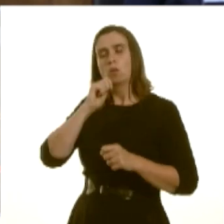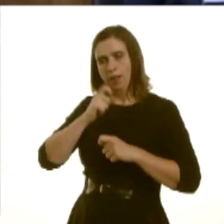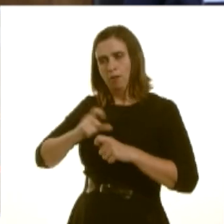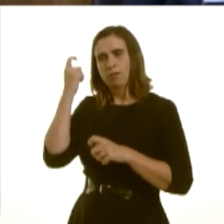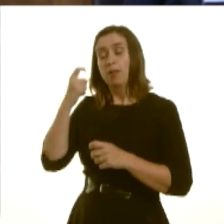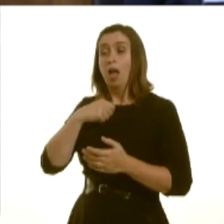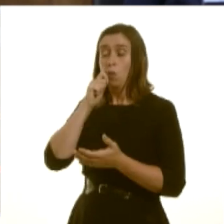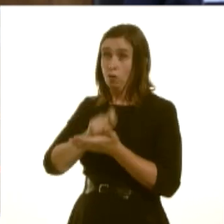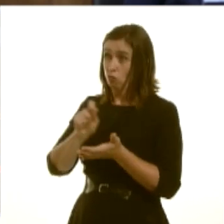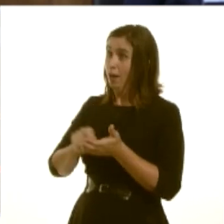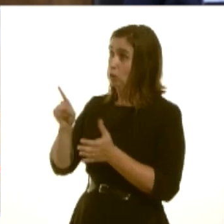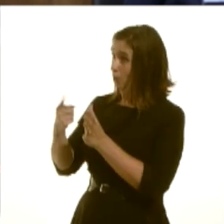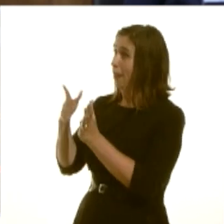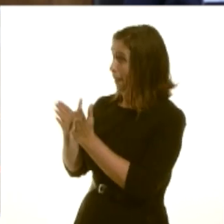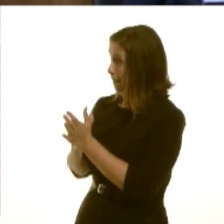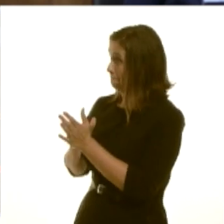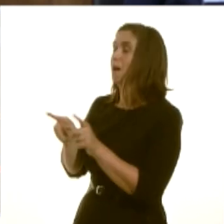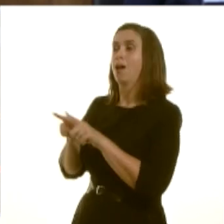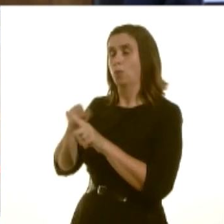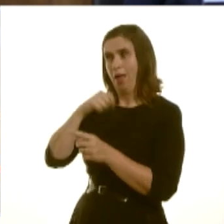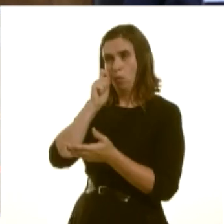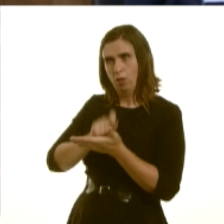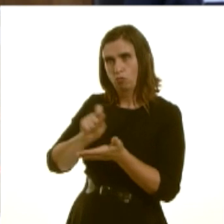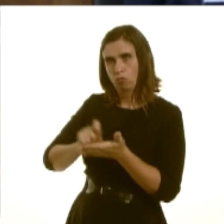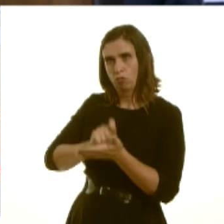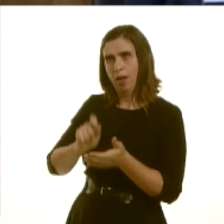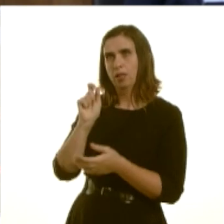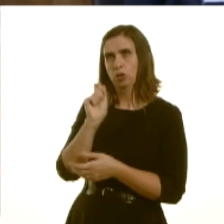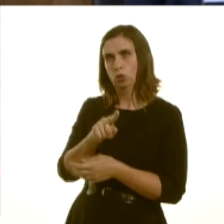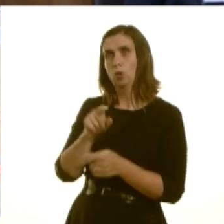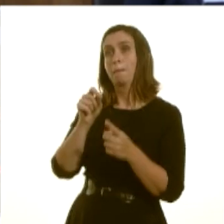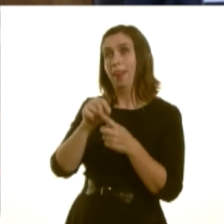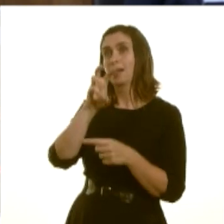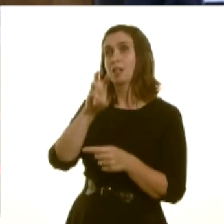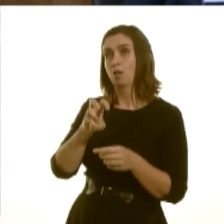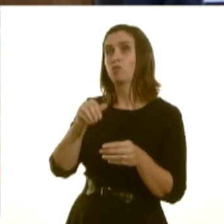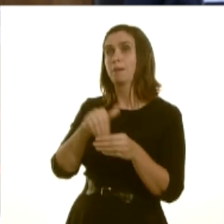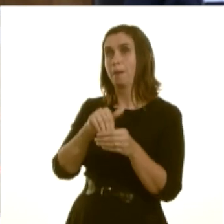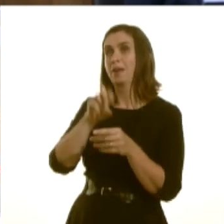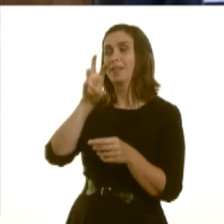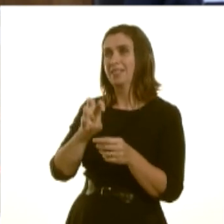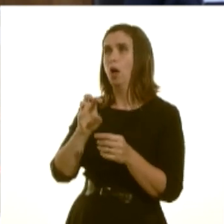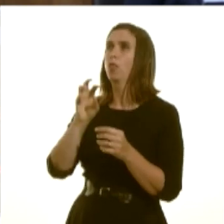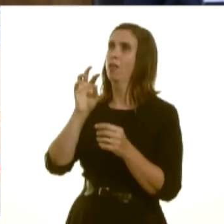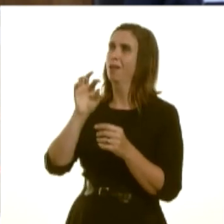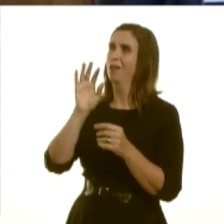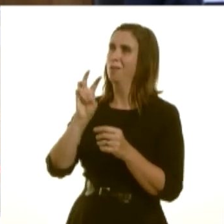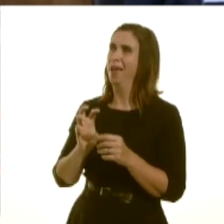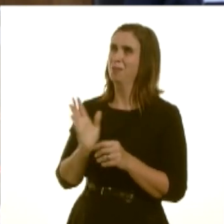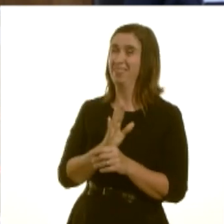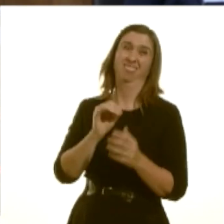write to the Member and indeed to the Plaid Cymru Member for South Wales West, Bethan,